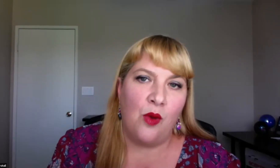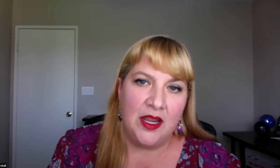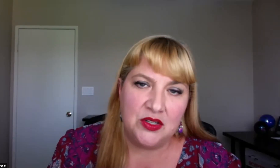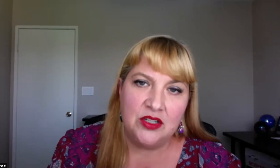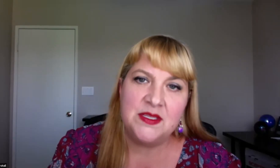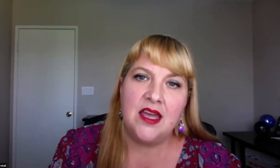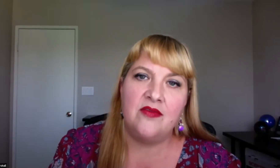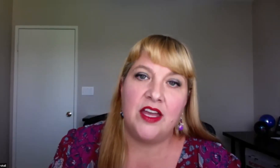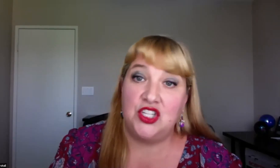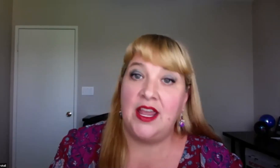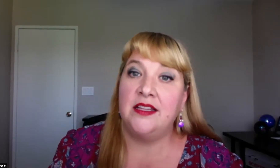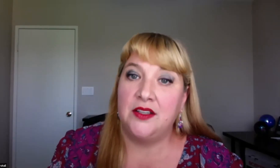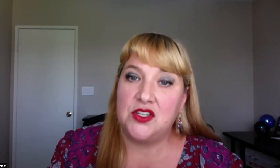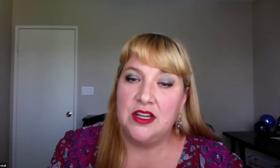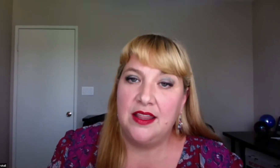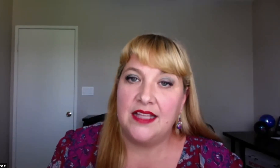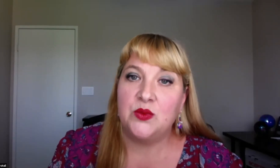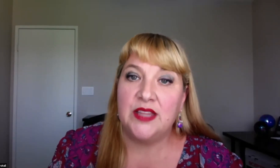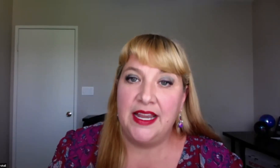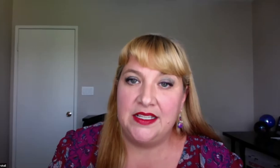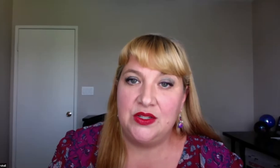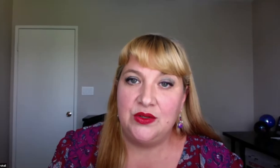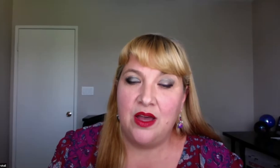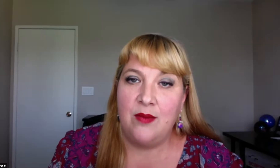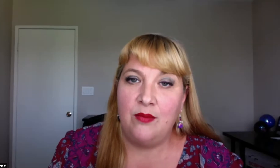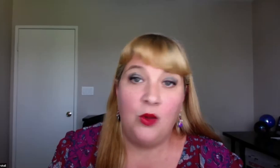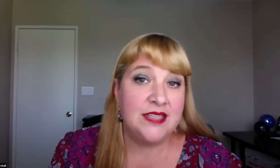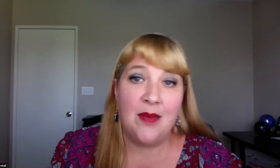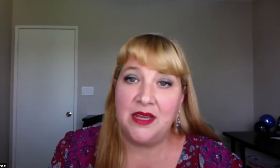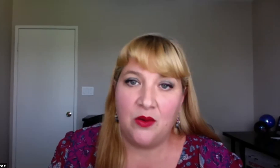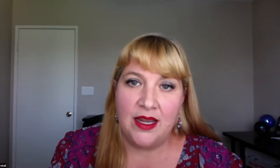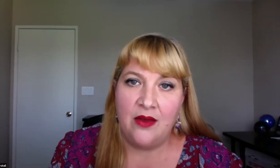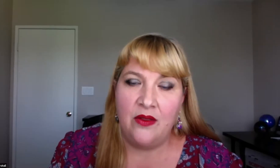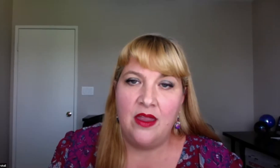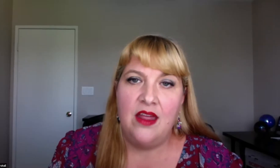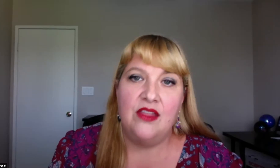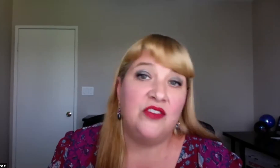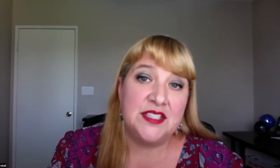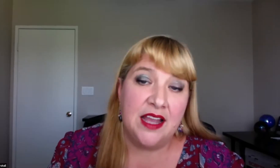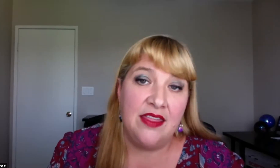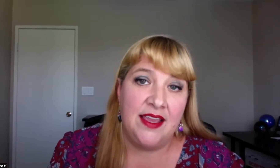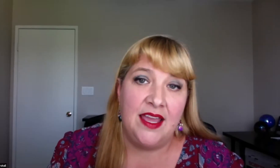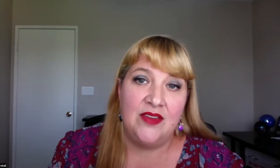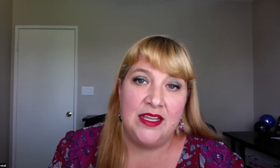Renee Marshall: In terms of a challenge thats related to what's happening right now. The first thing I think of is